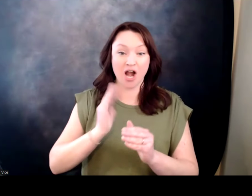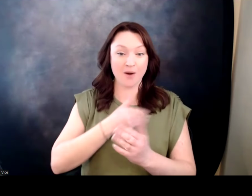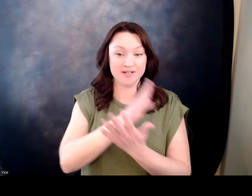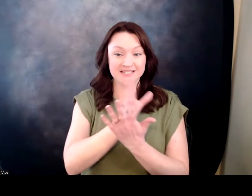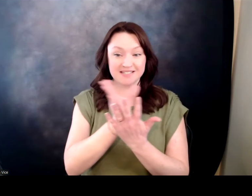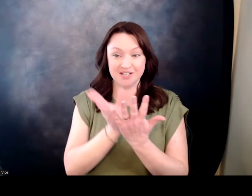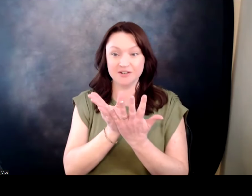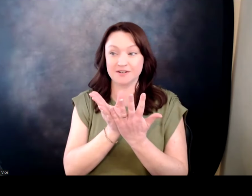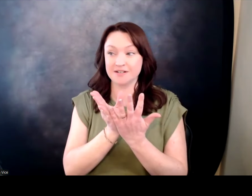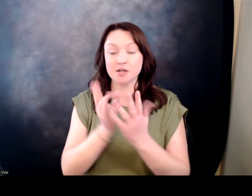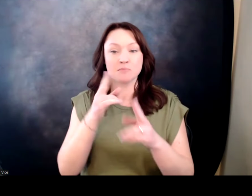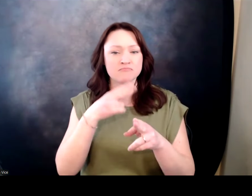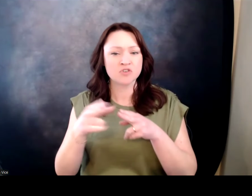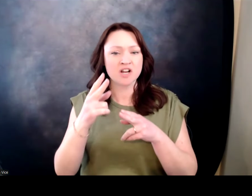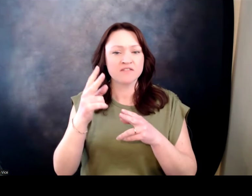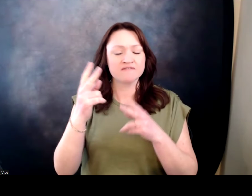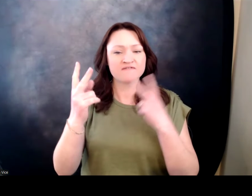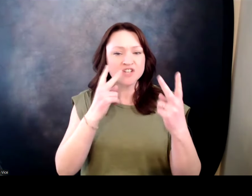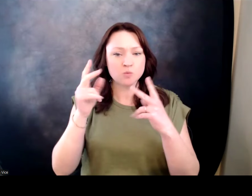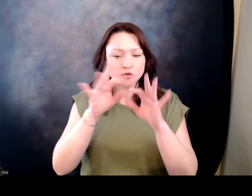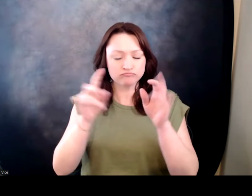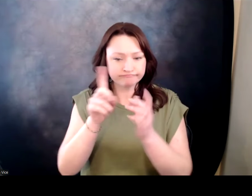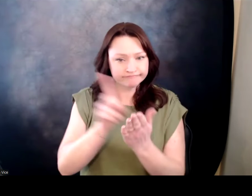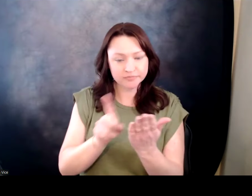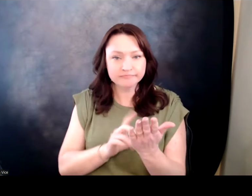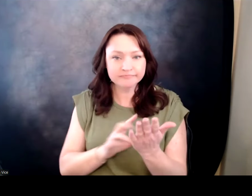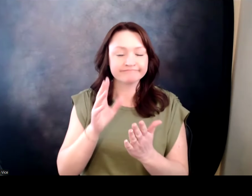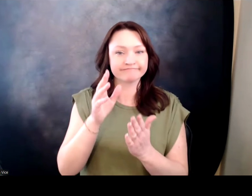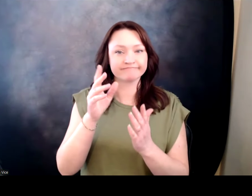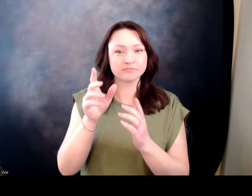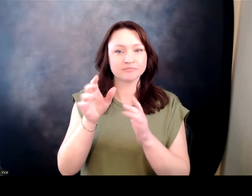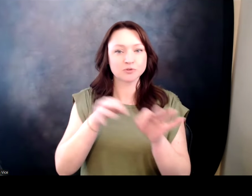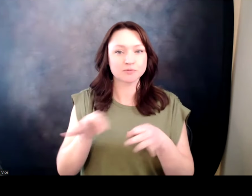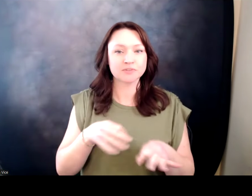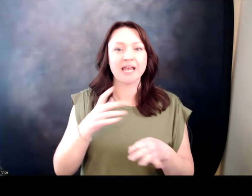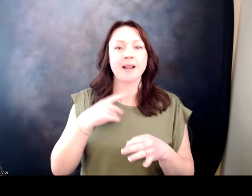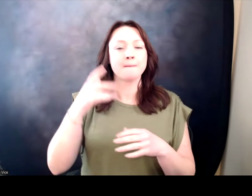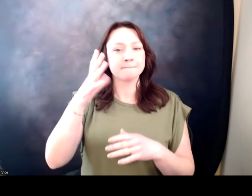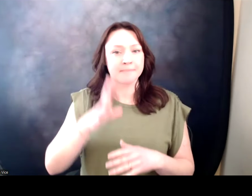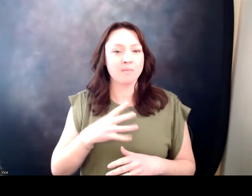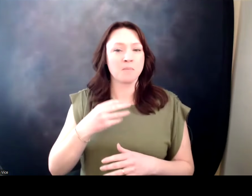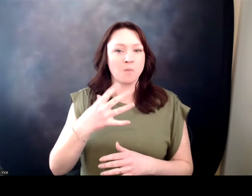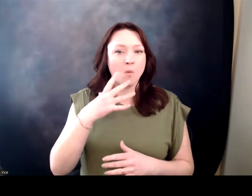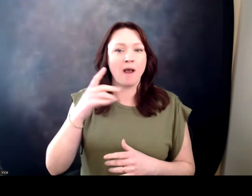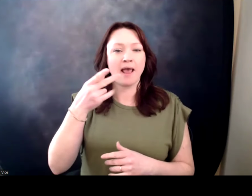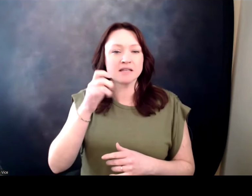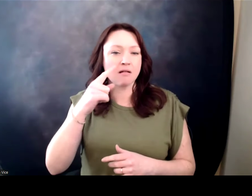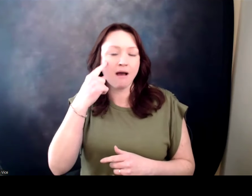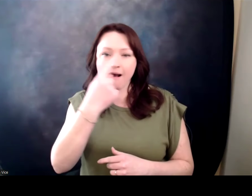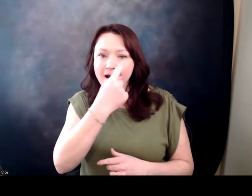description is I am a white male wearing glasses with hazel eyes and a blue collared shirt with a gray and blue tie.